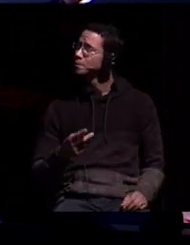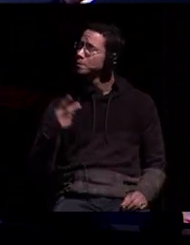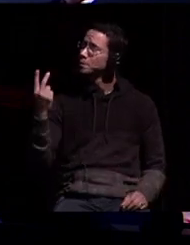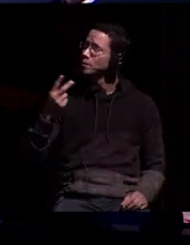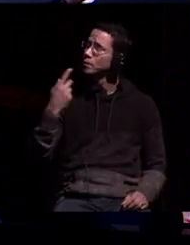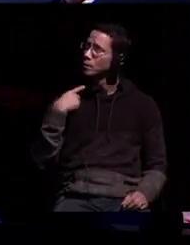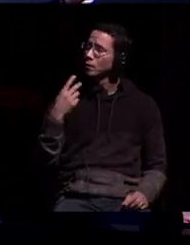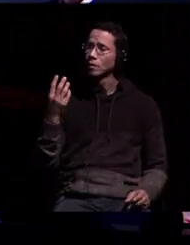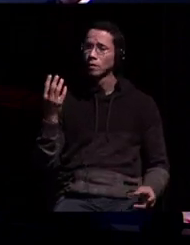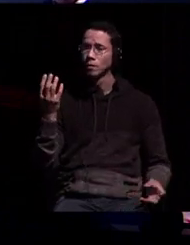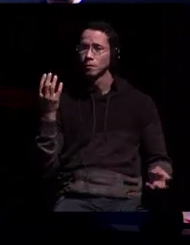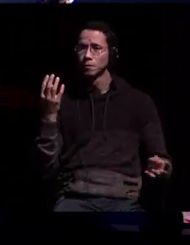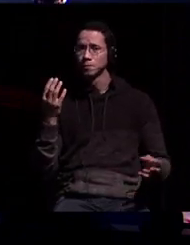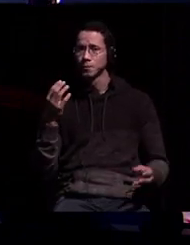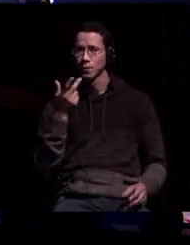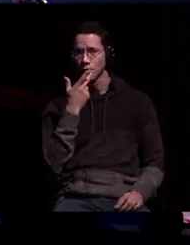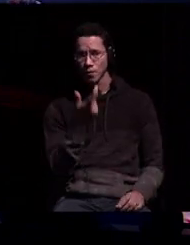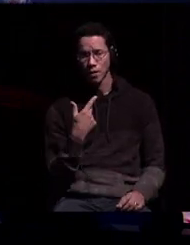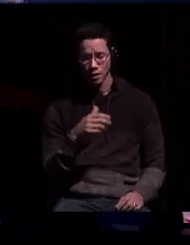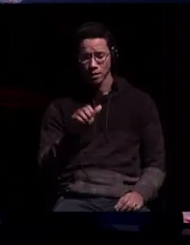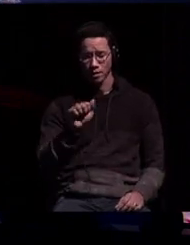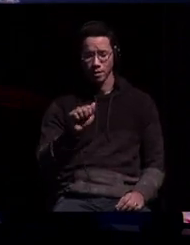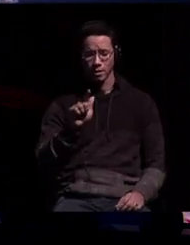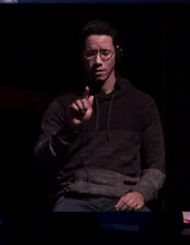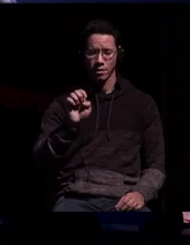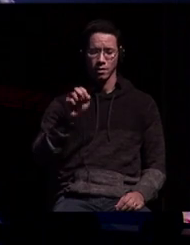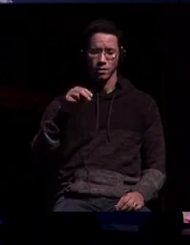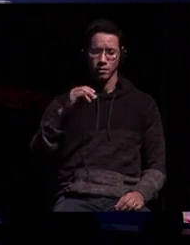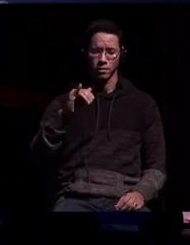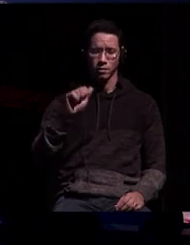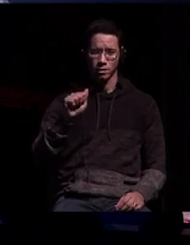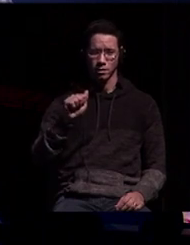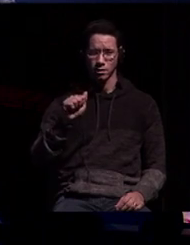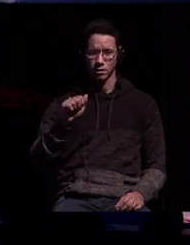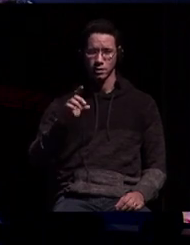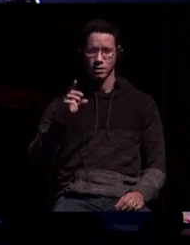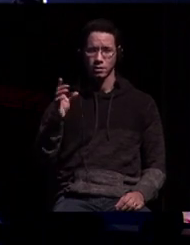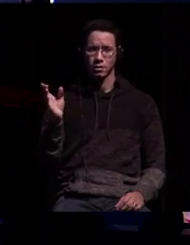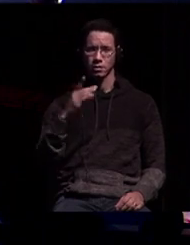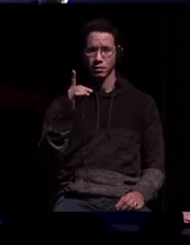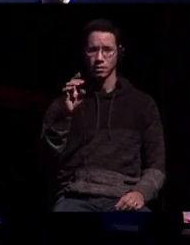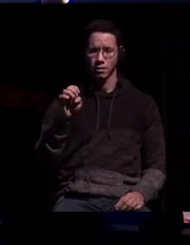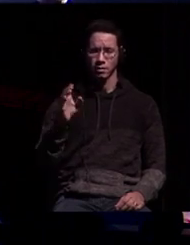this is growing and are creating their own tourist products that they call